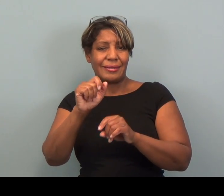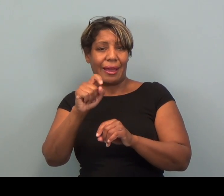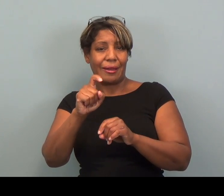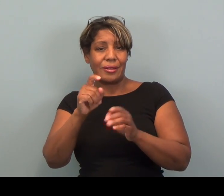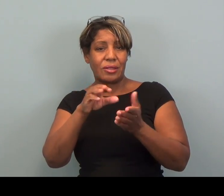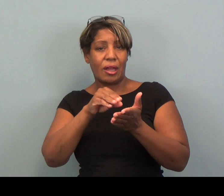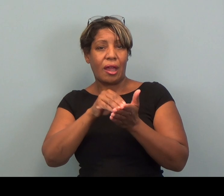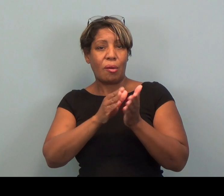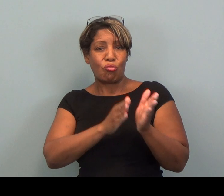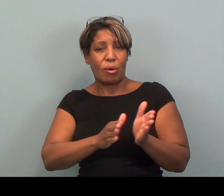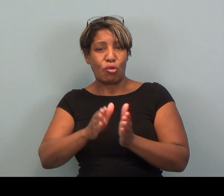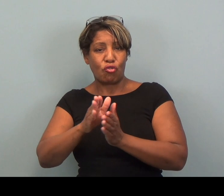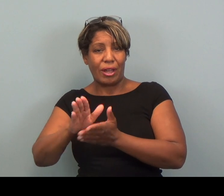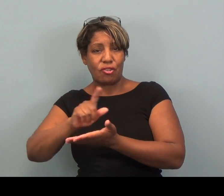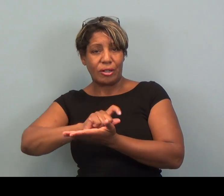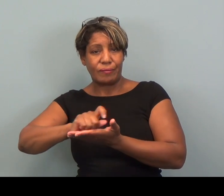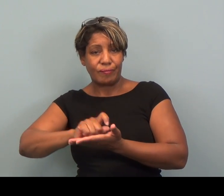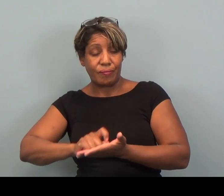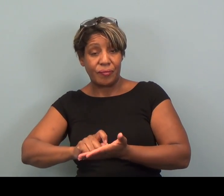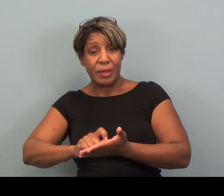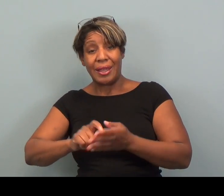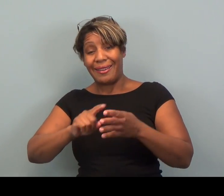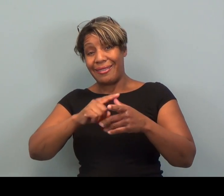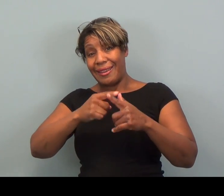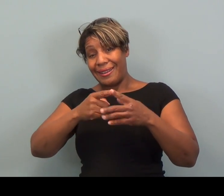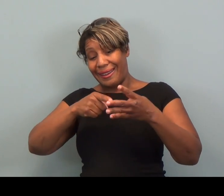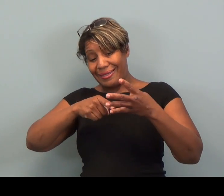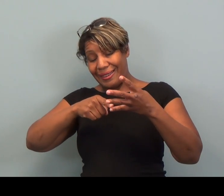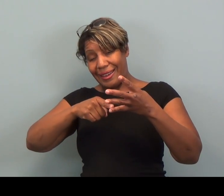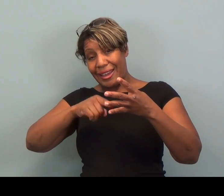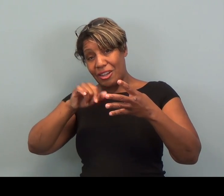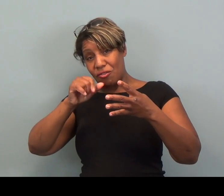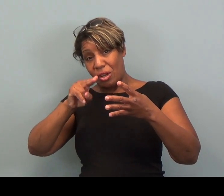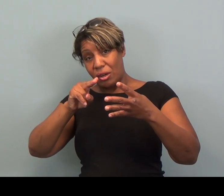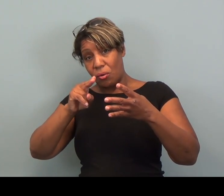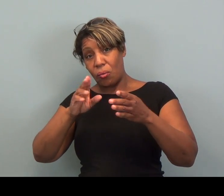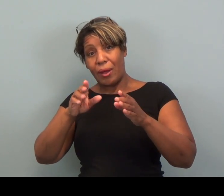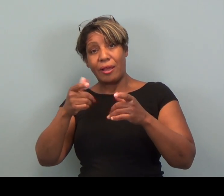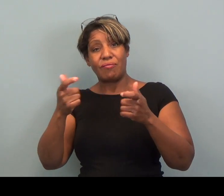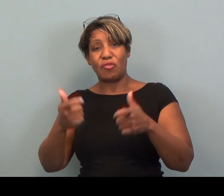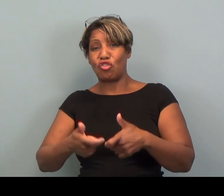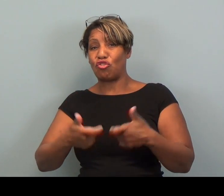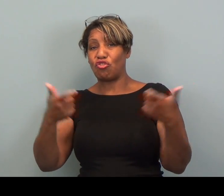and then at the end of January, we have our Grand Opening Day.